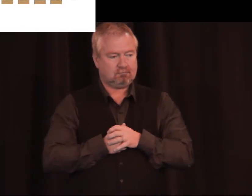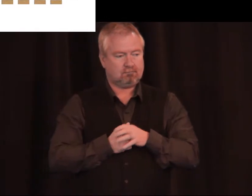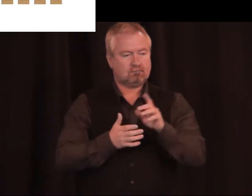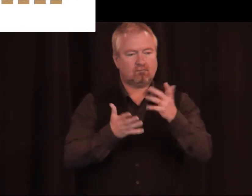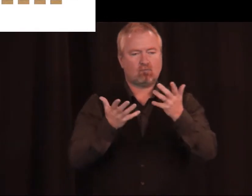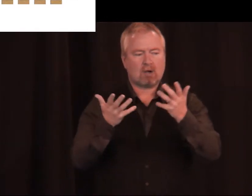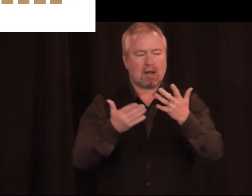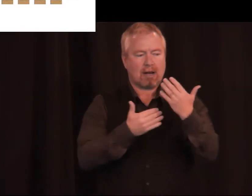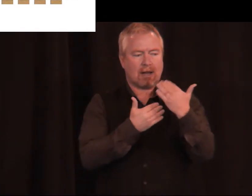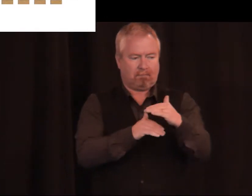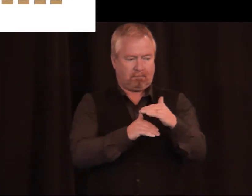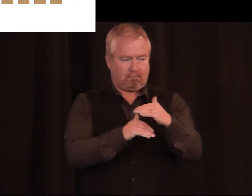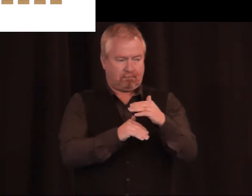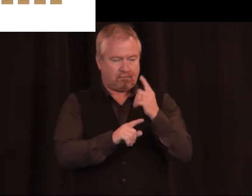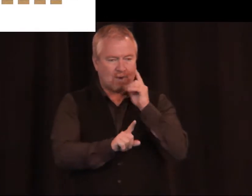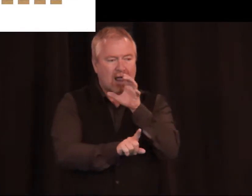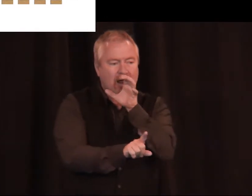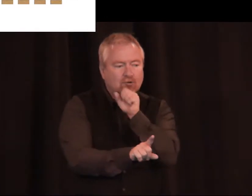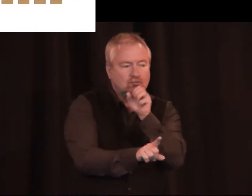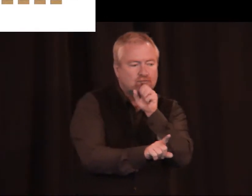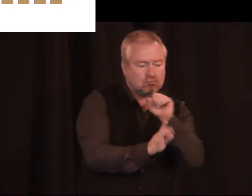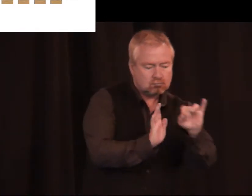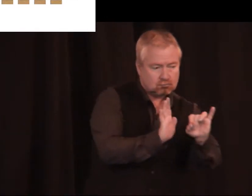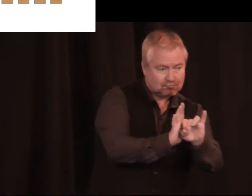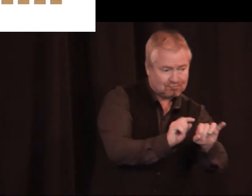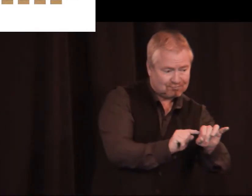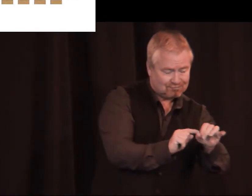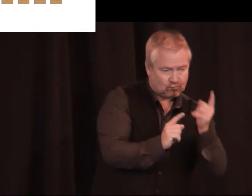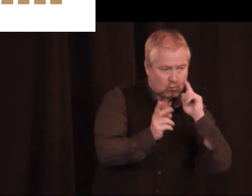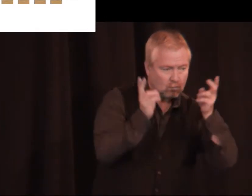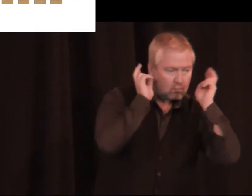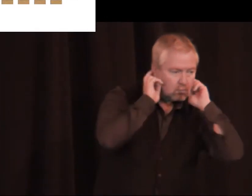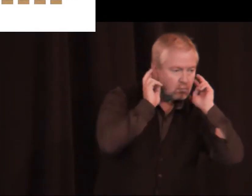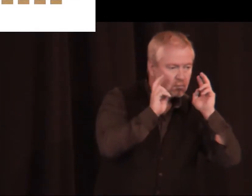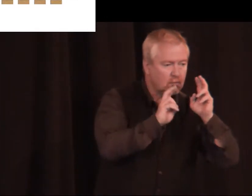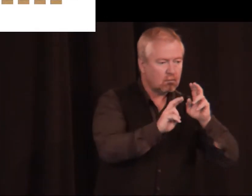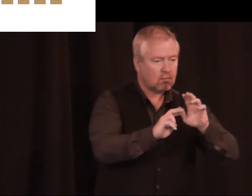or age at which they get hearing aids to predict outcomes?